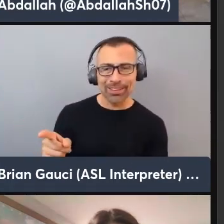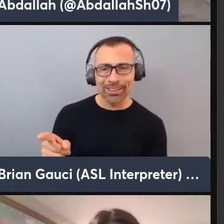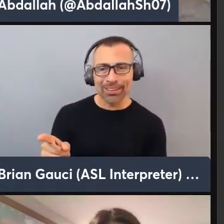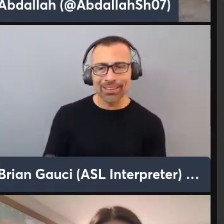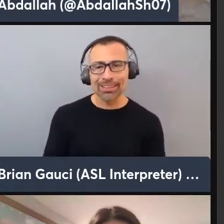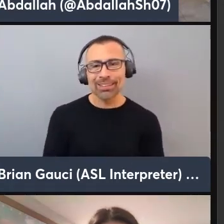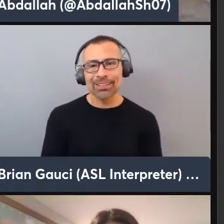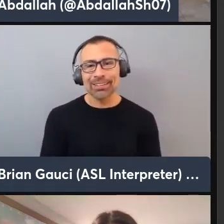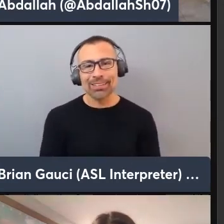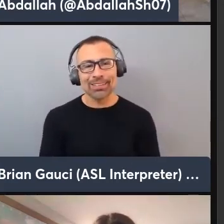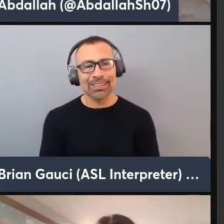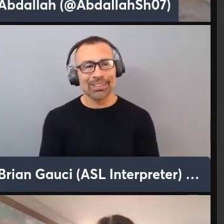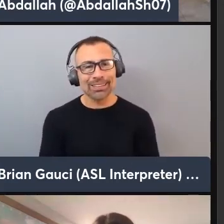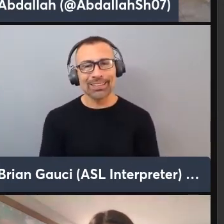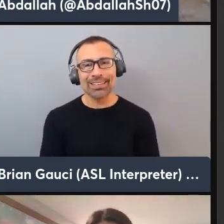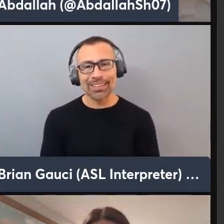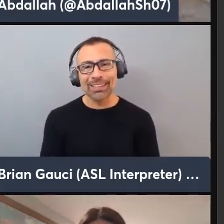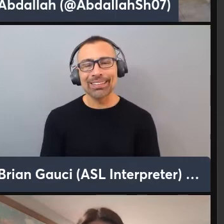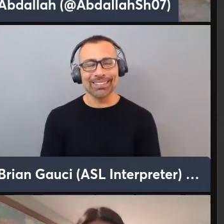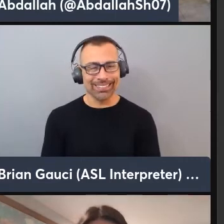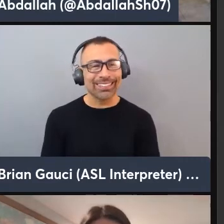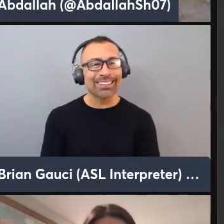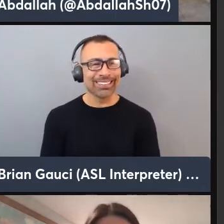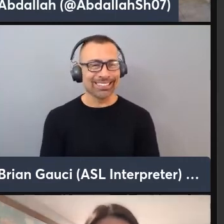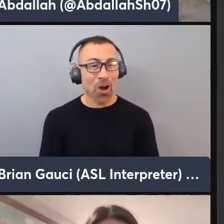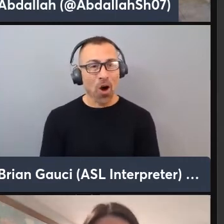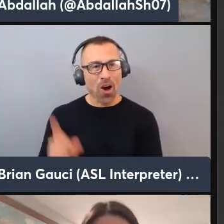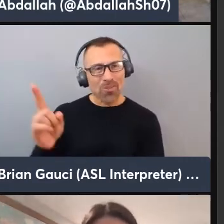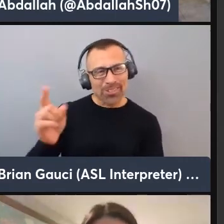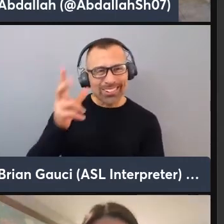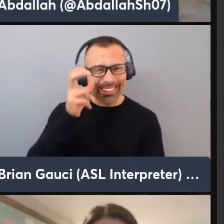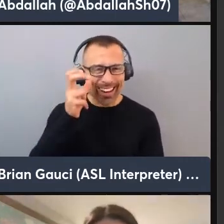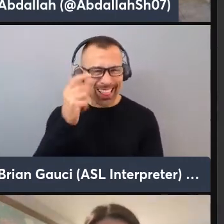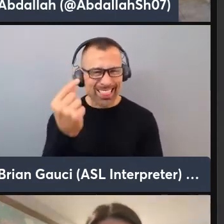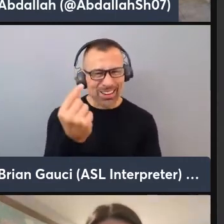Teaser there, teaser. We'll get back to that. Yeah, absolutely.